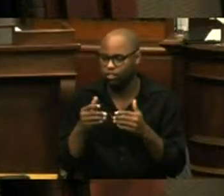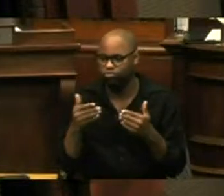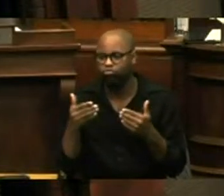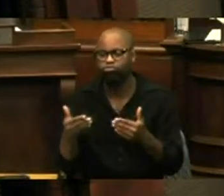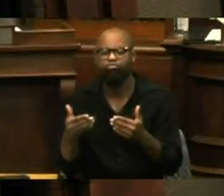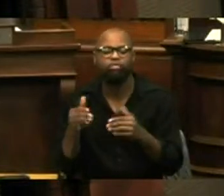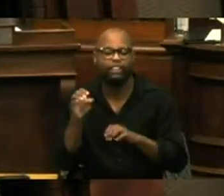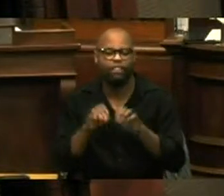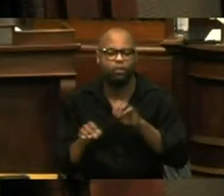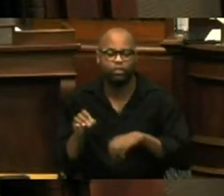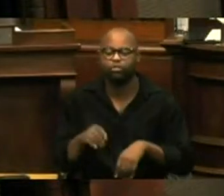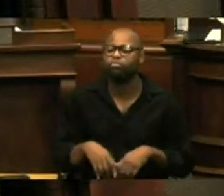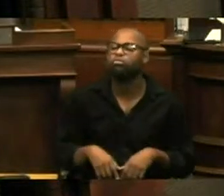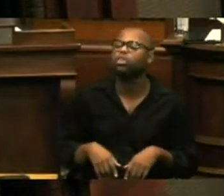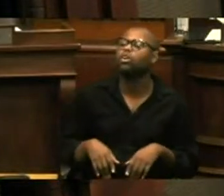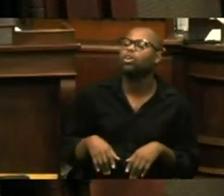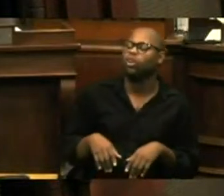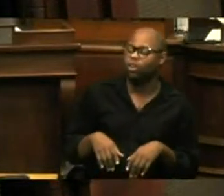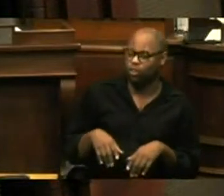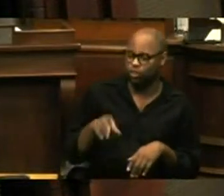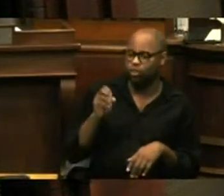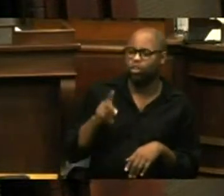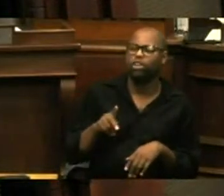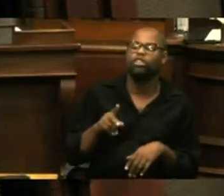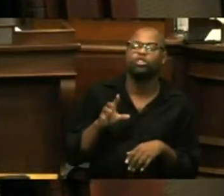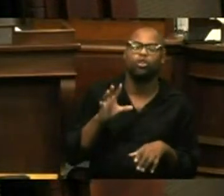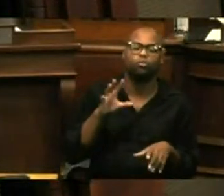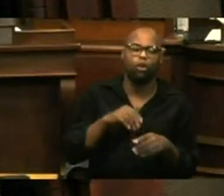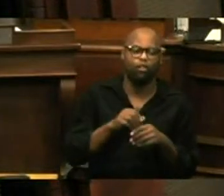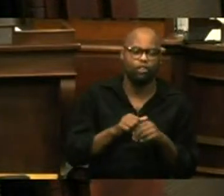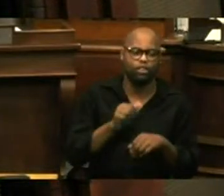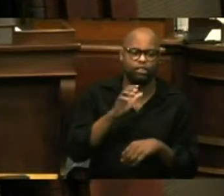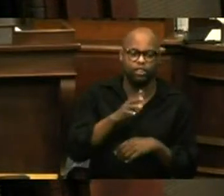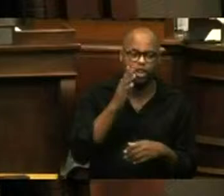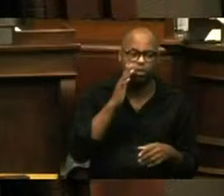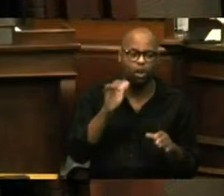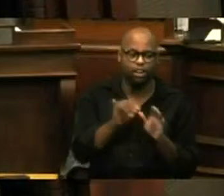and then conduct that